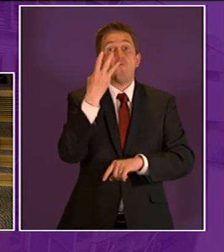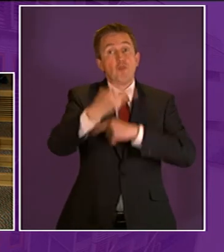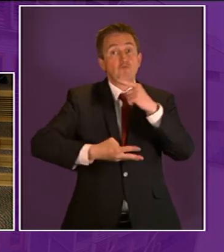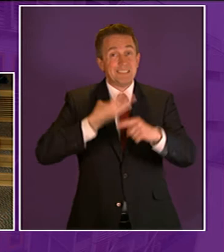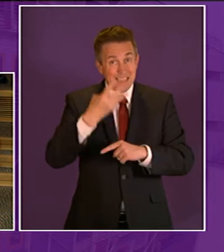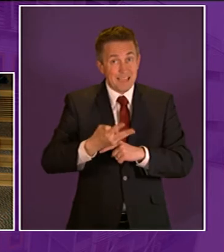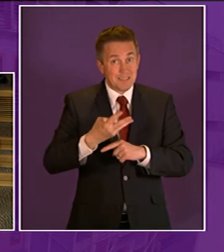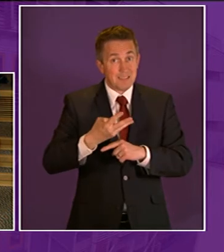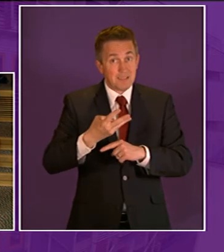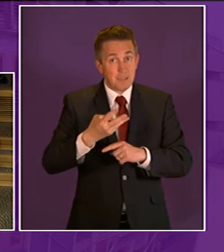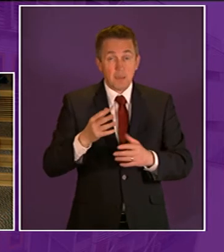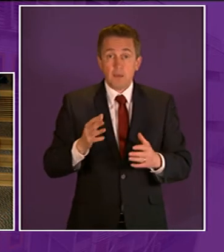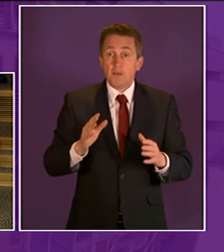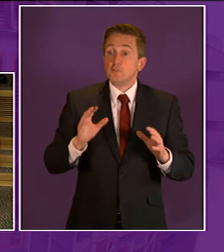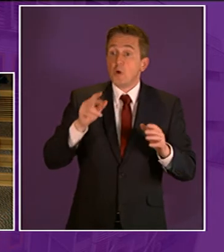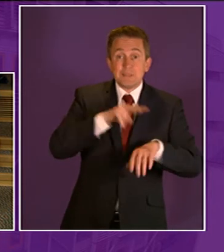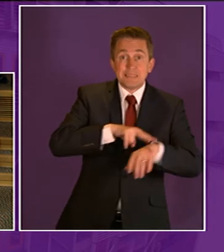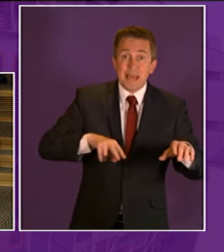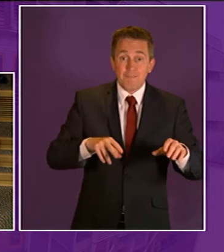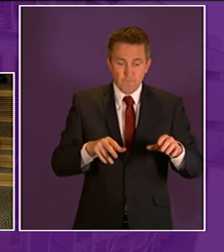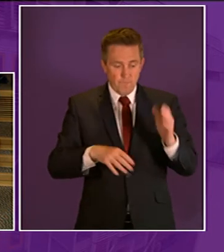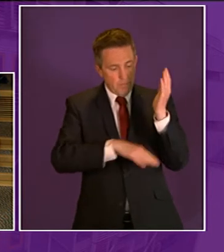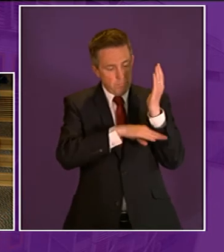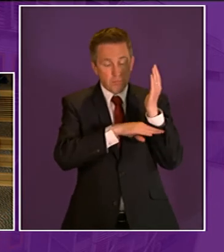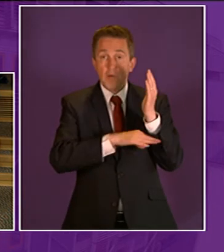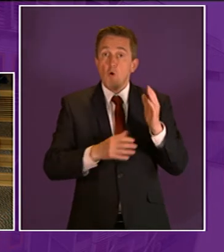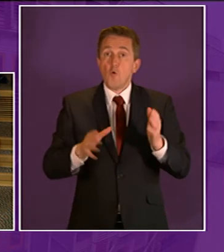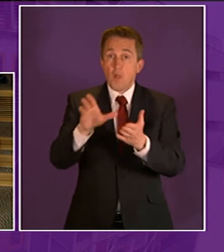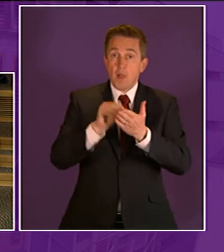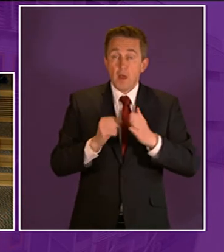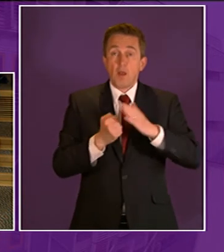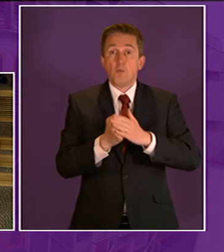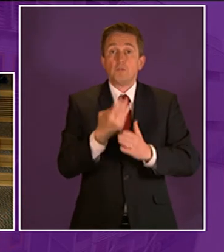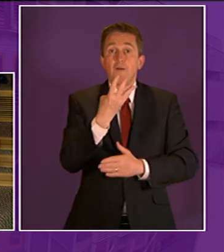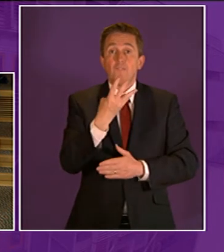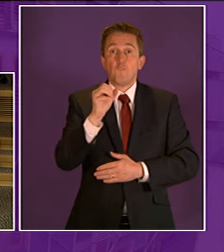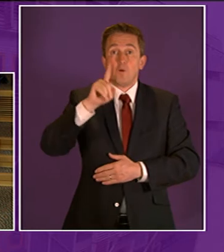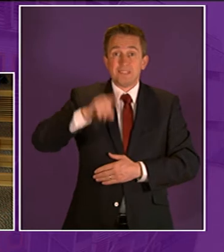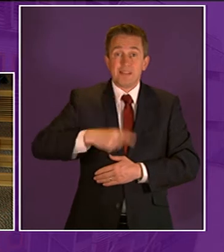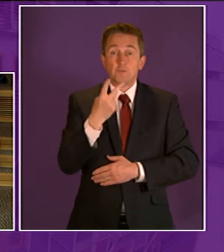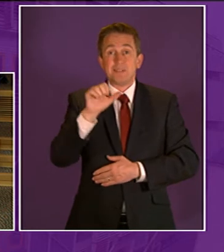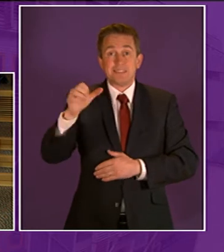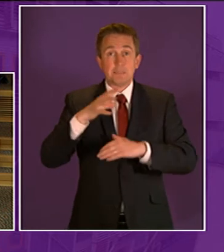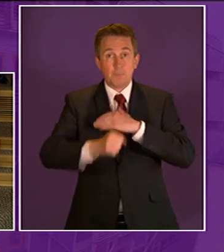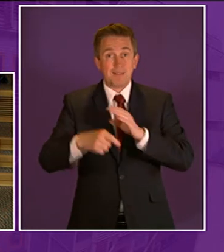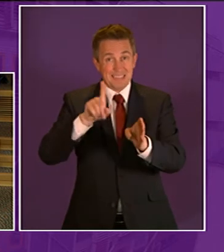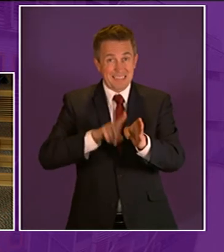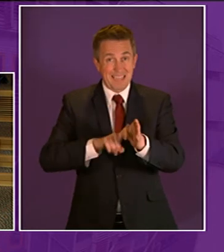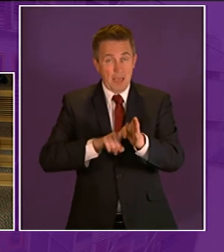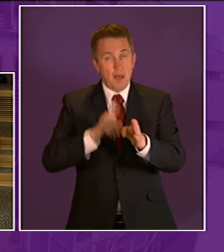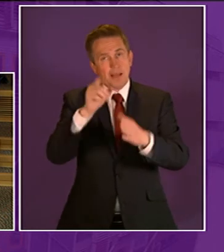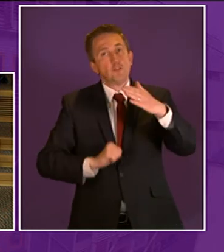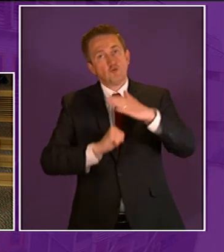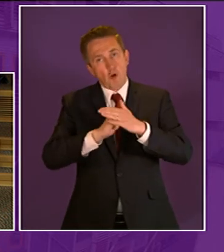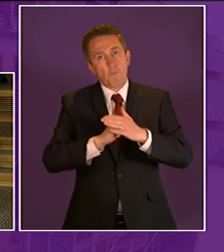That means that, at the top of their salary scale, unpromoted staff will now earn up to